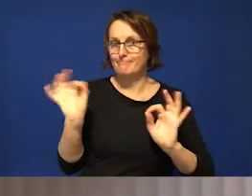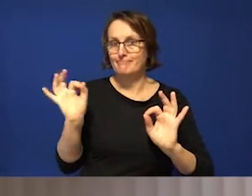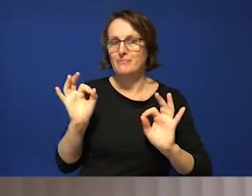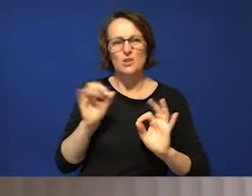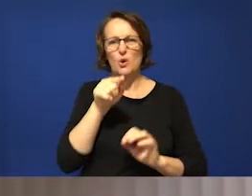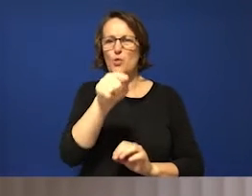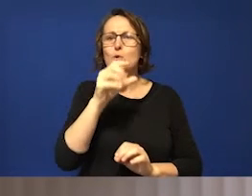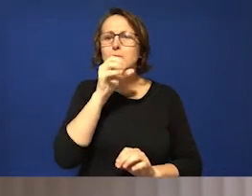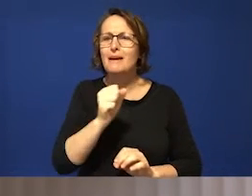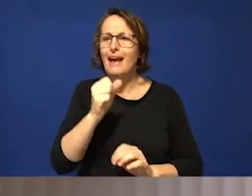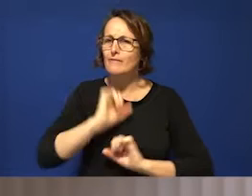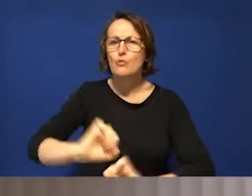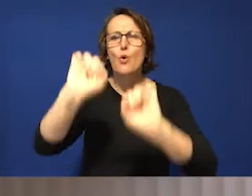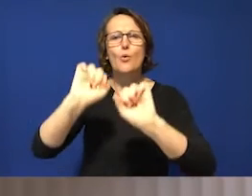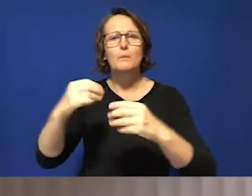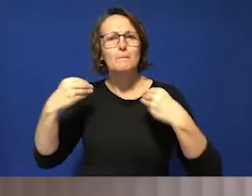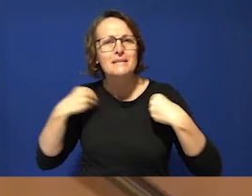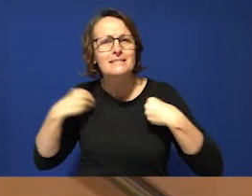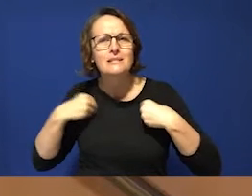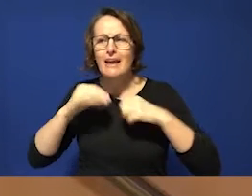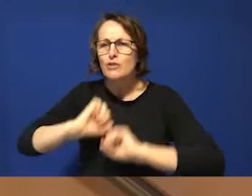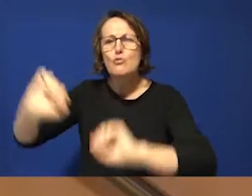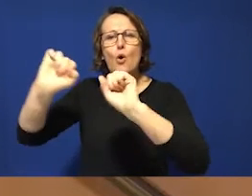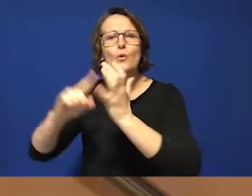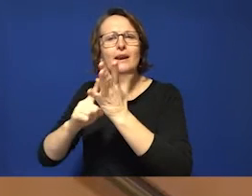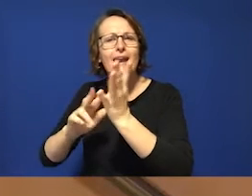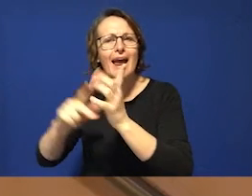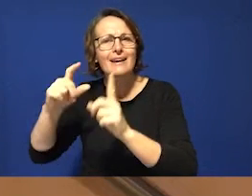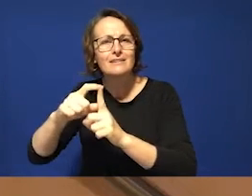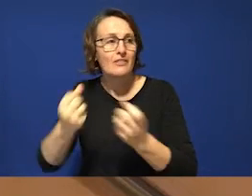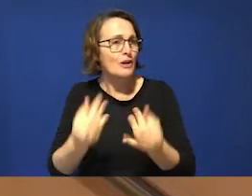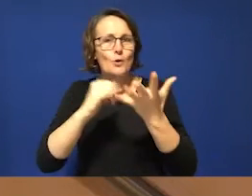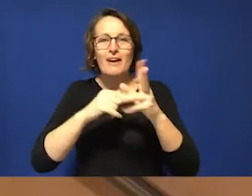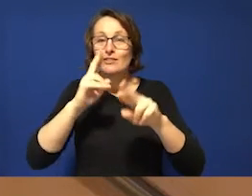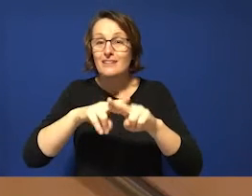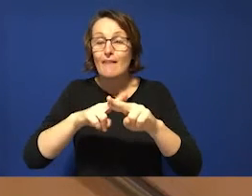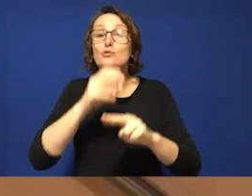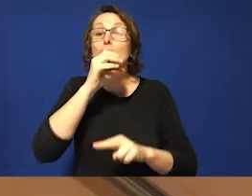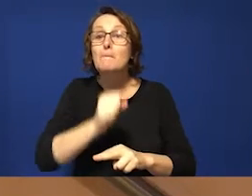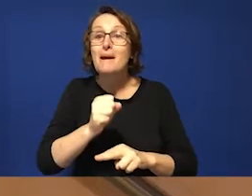owners of land or businesses, and did not have staff. So they would just come together in the chamber,